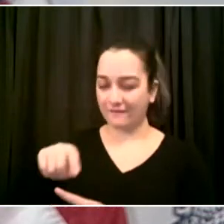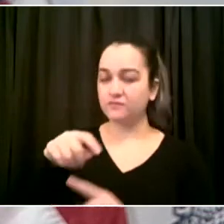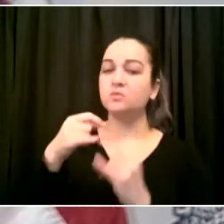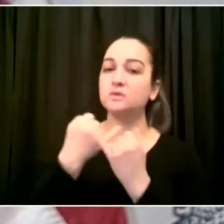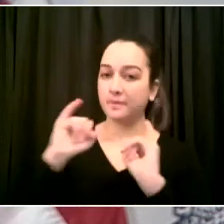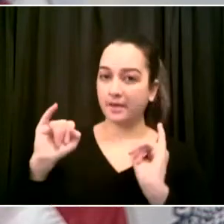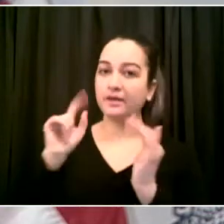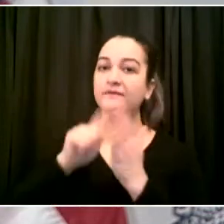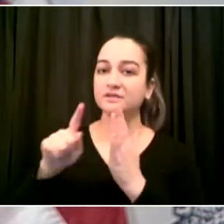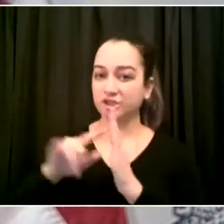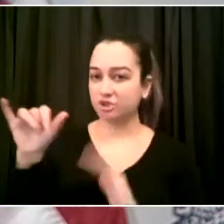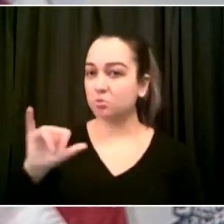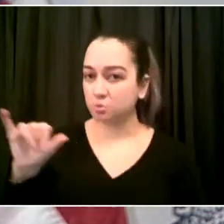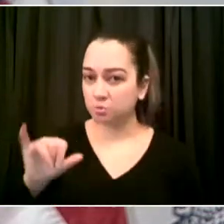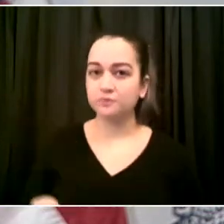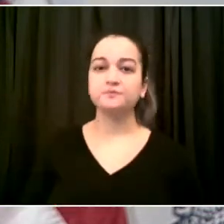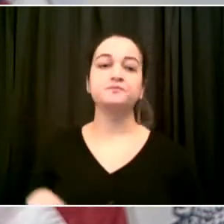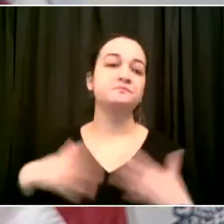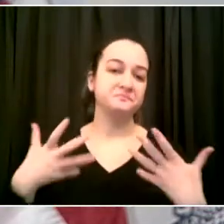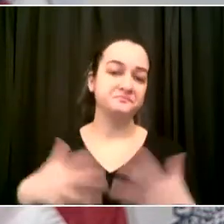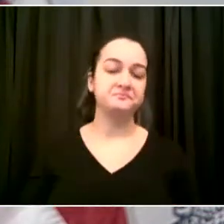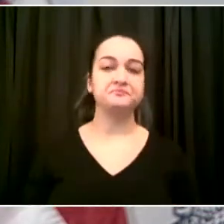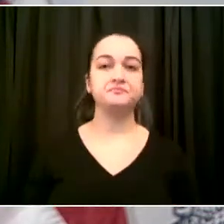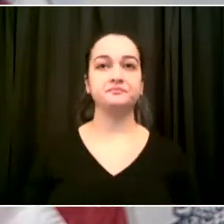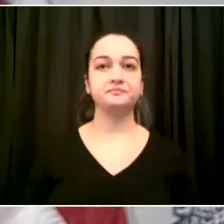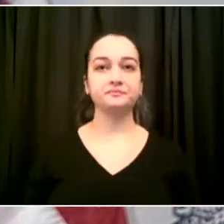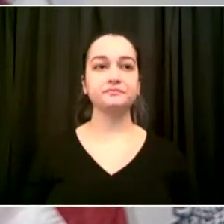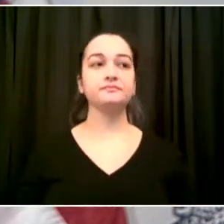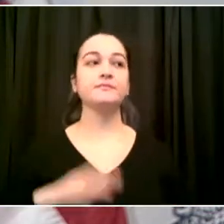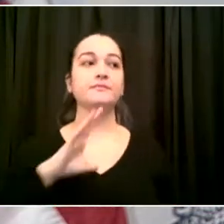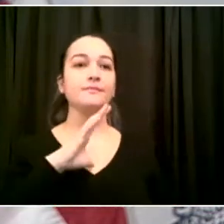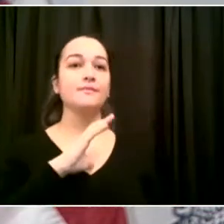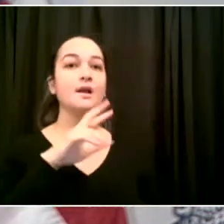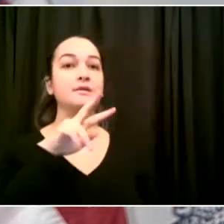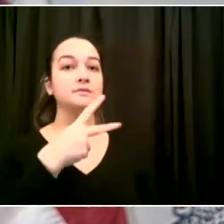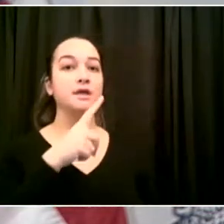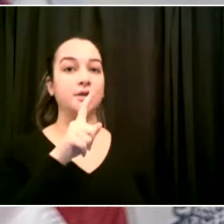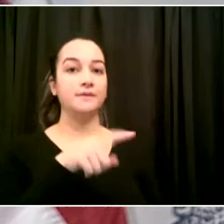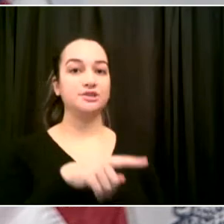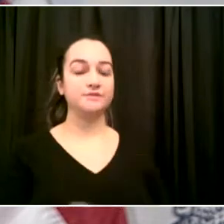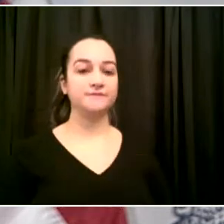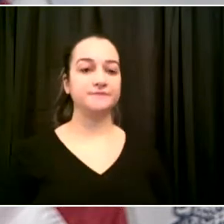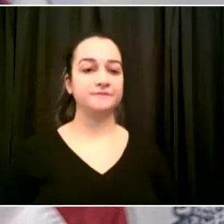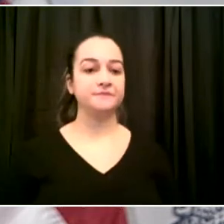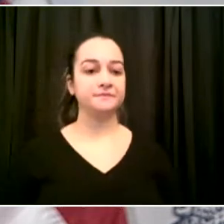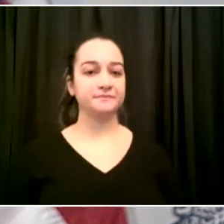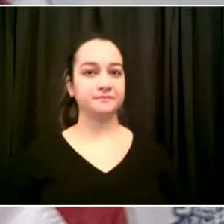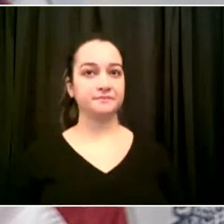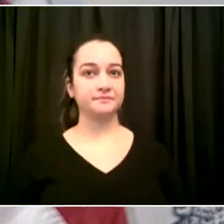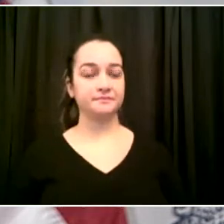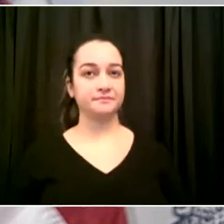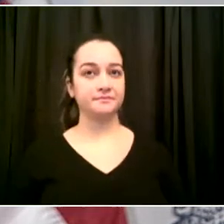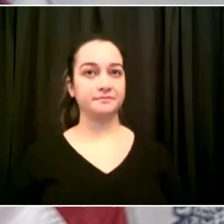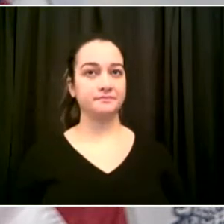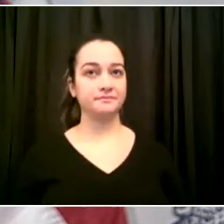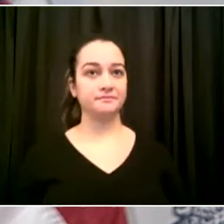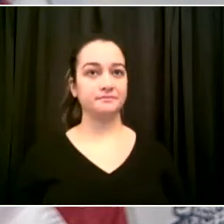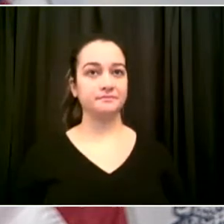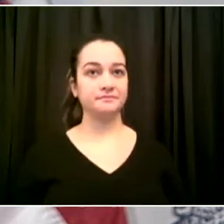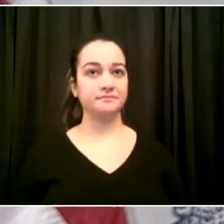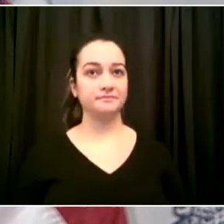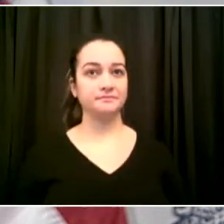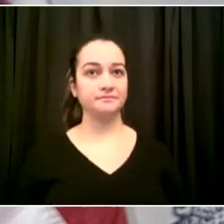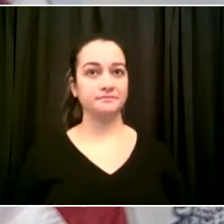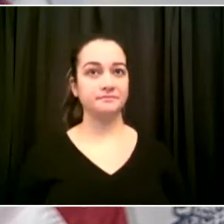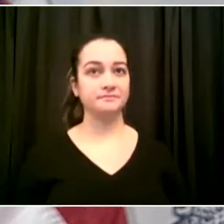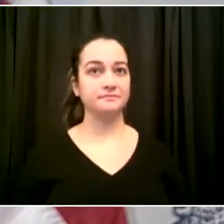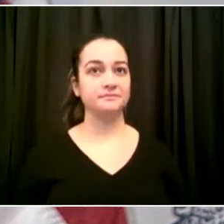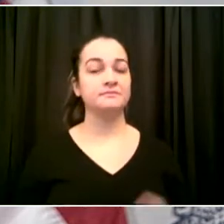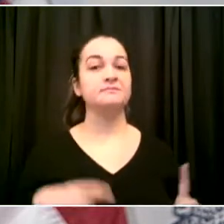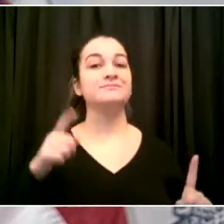GO AHEAD.